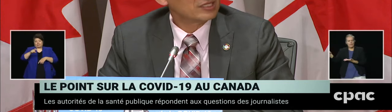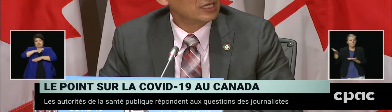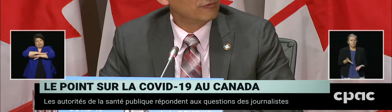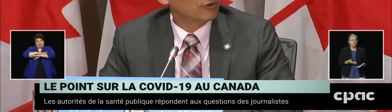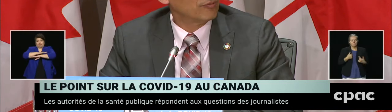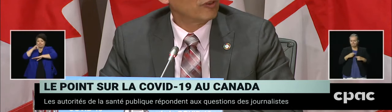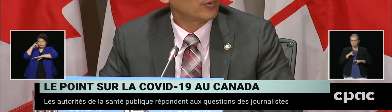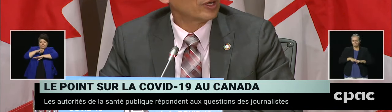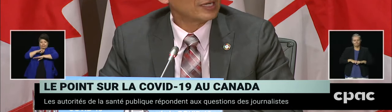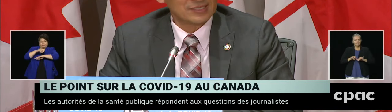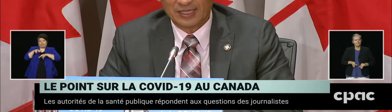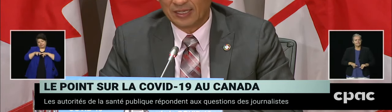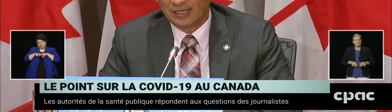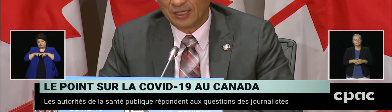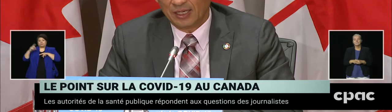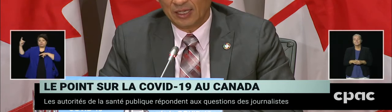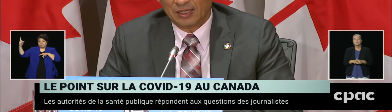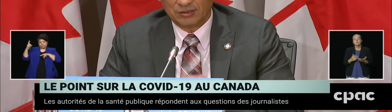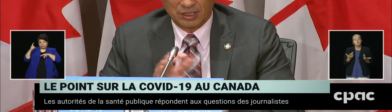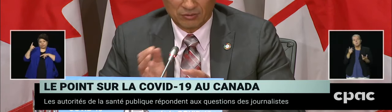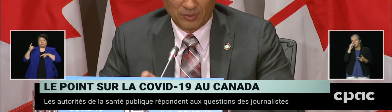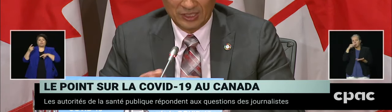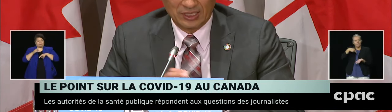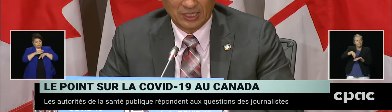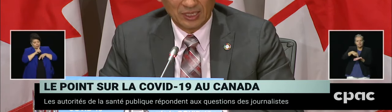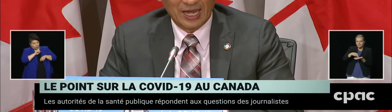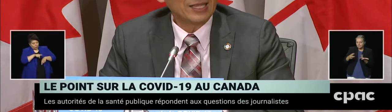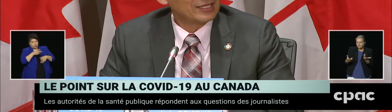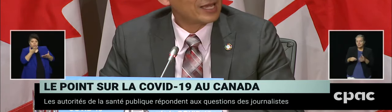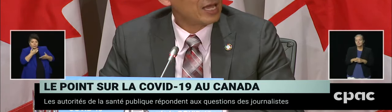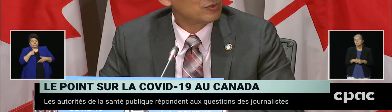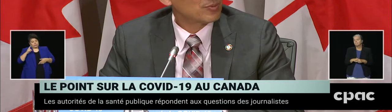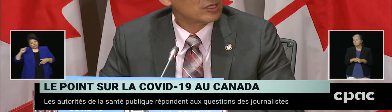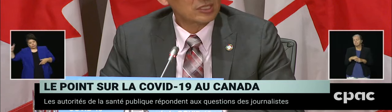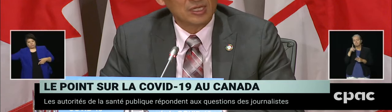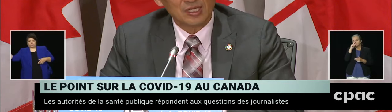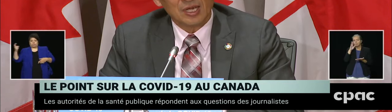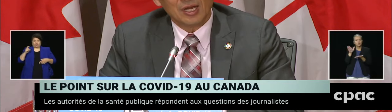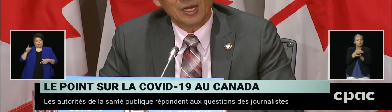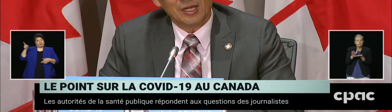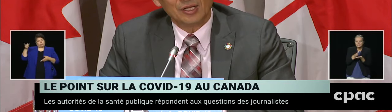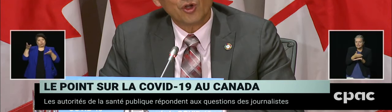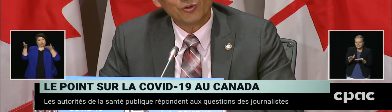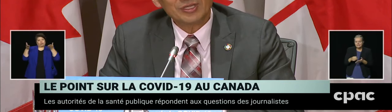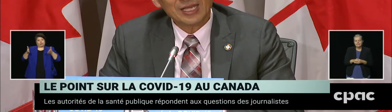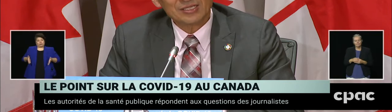WILL COME TO GET YOUR ORDER.